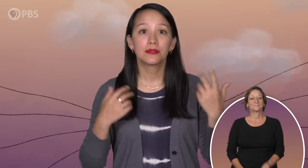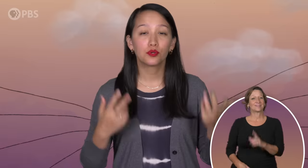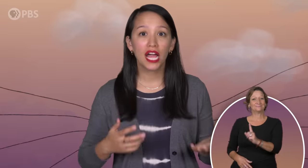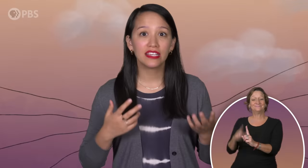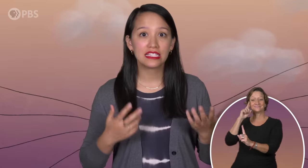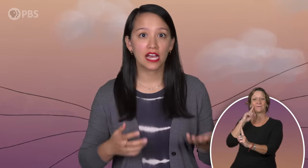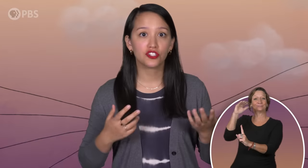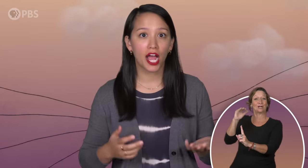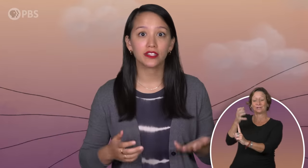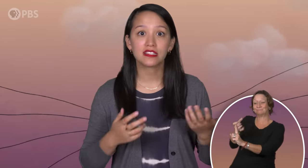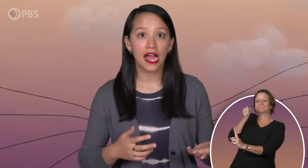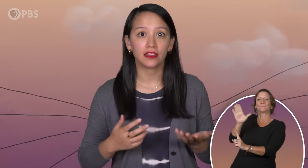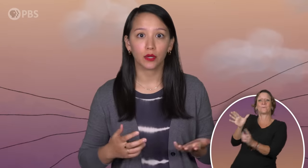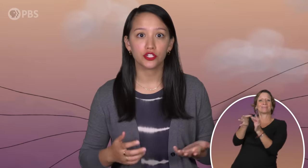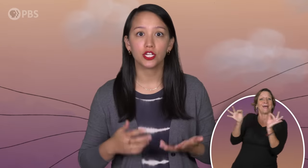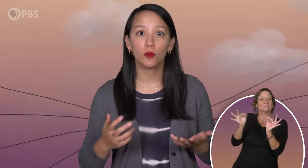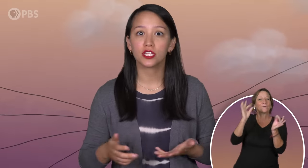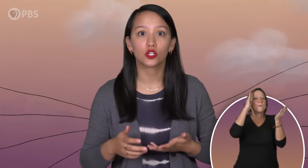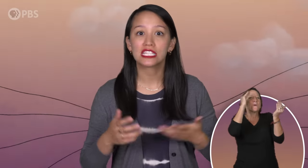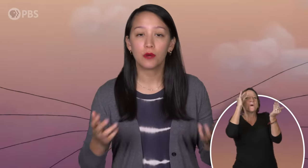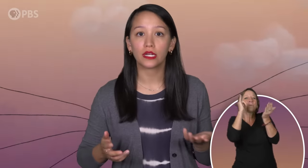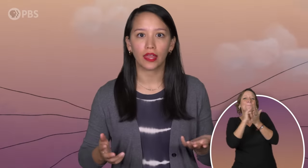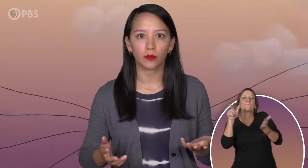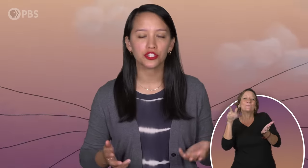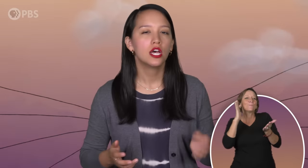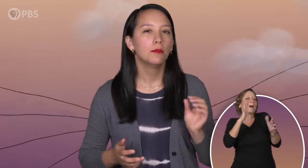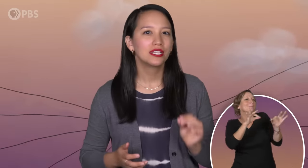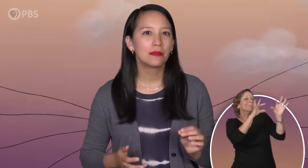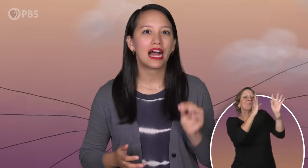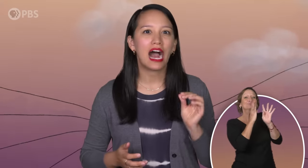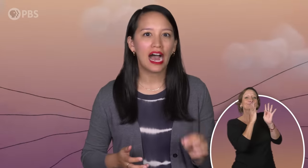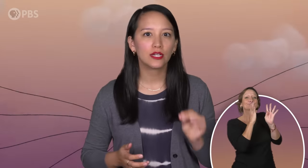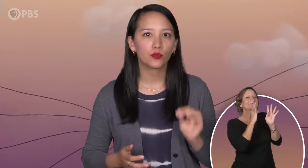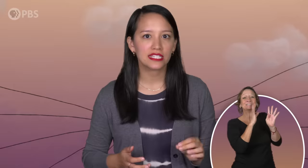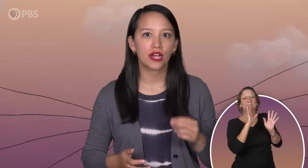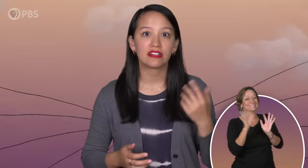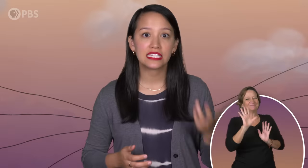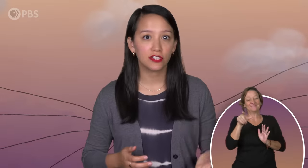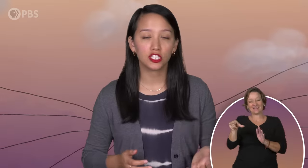Depriving a Deaf child of sign language in hopes they'll learn spoken language puts them at a high risk for having difficulty